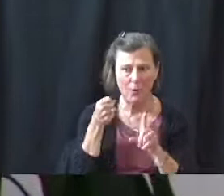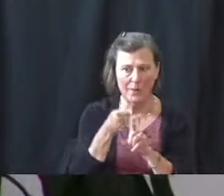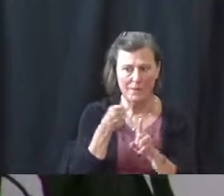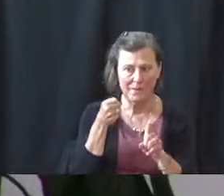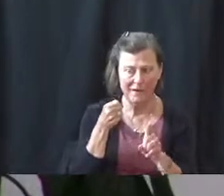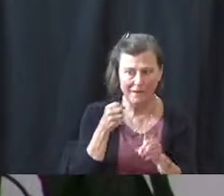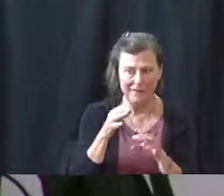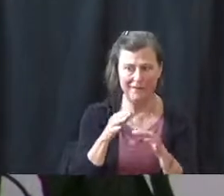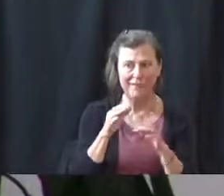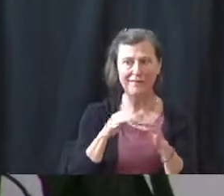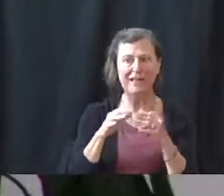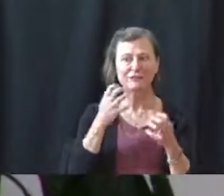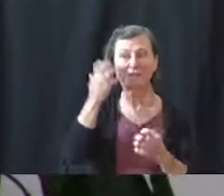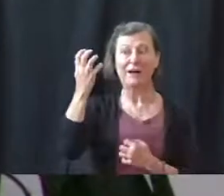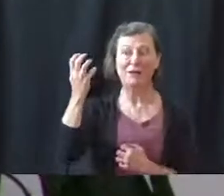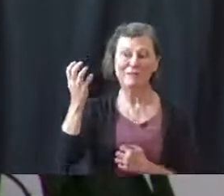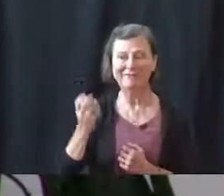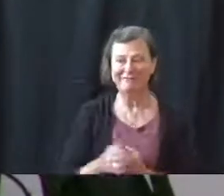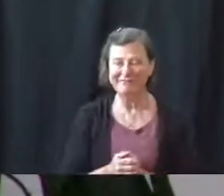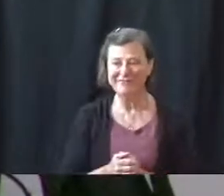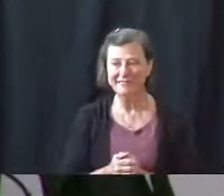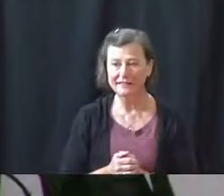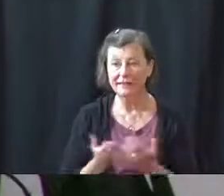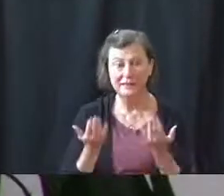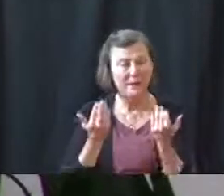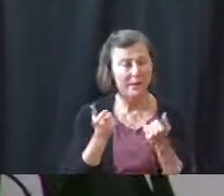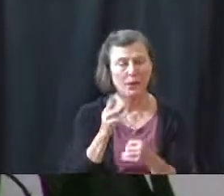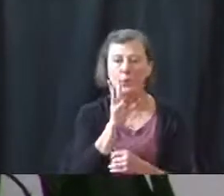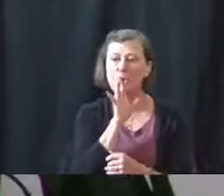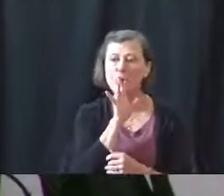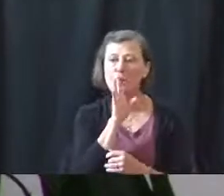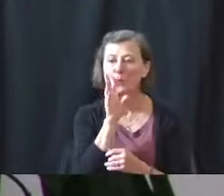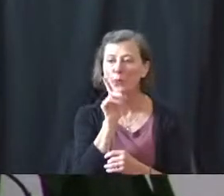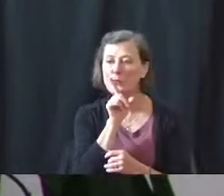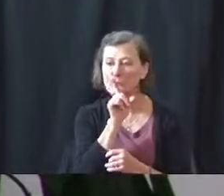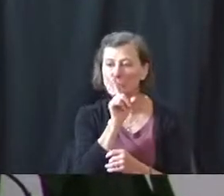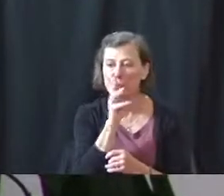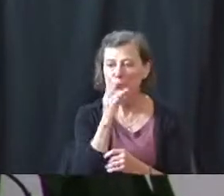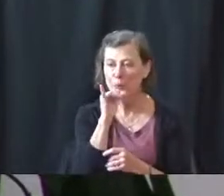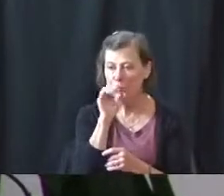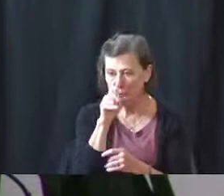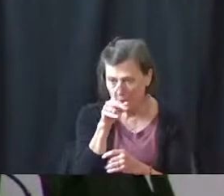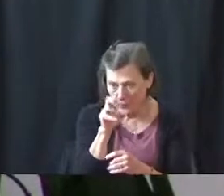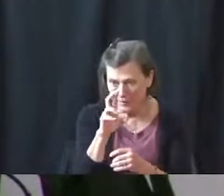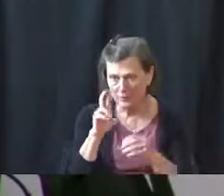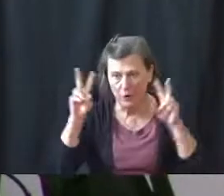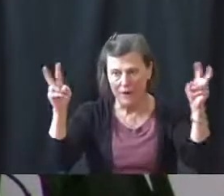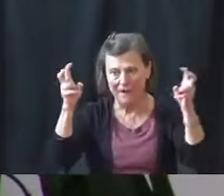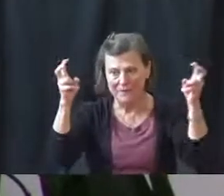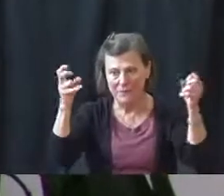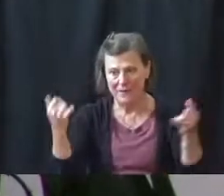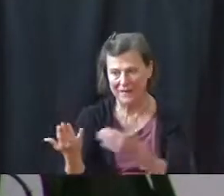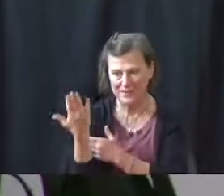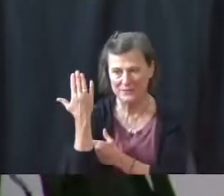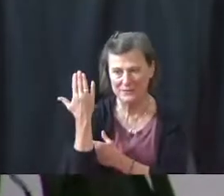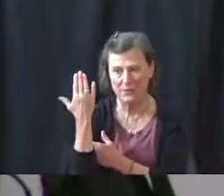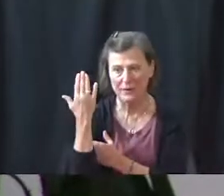shouted. Let's whisper our affirmation together this morning.